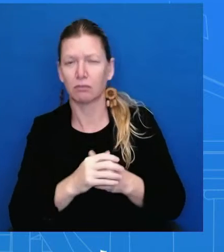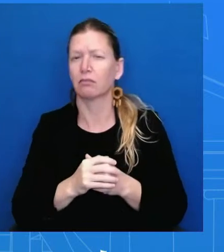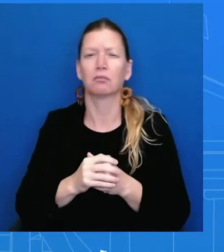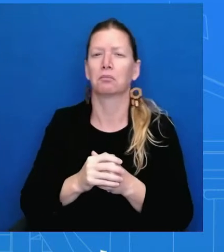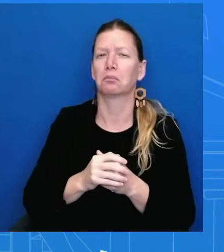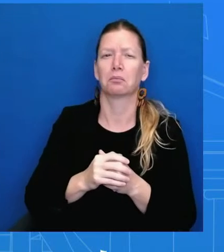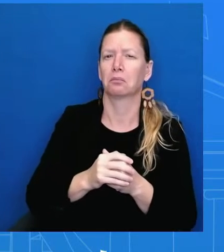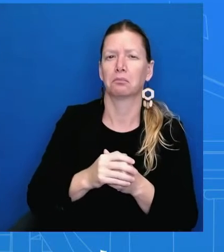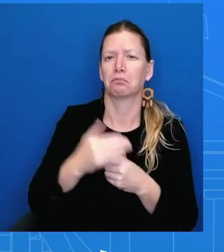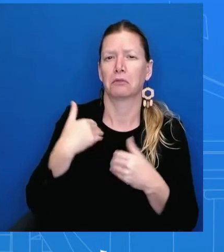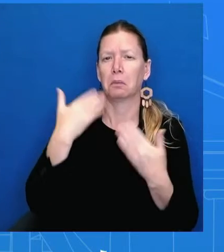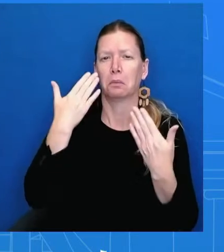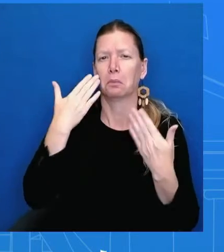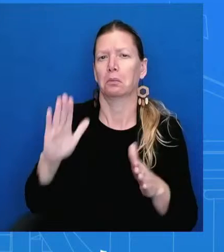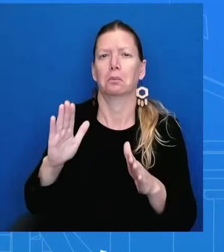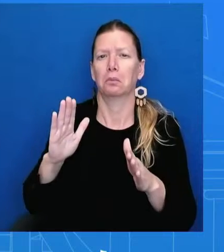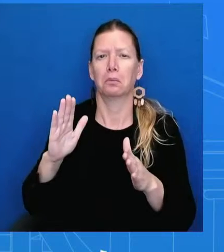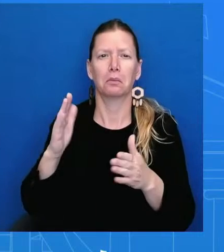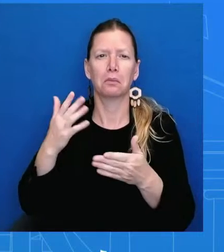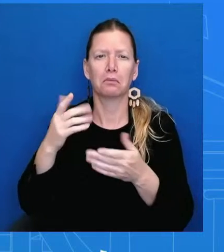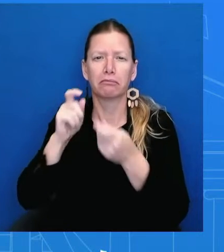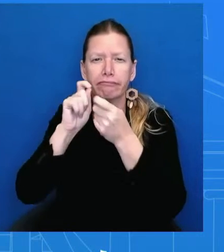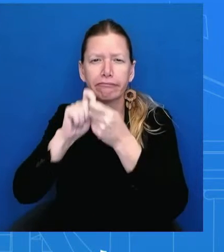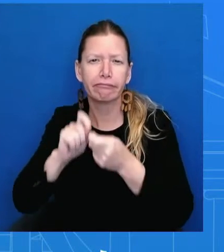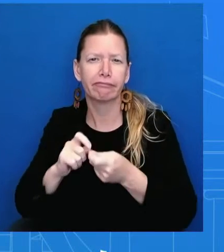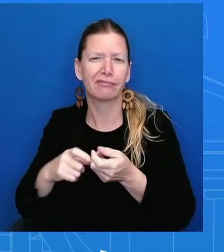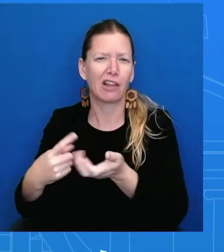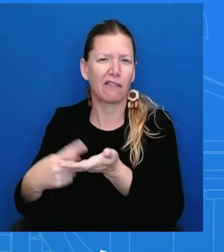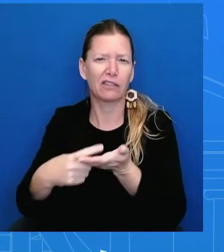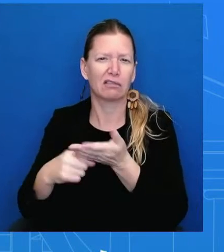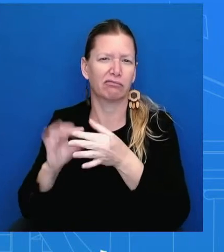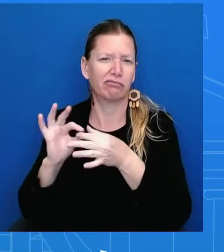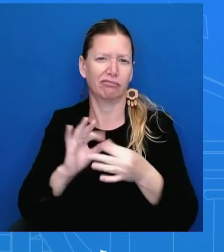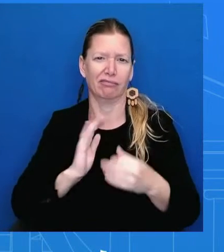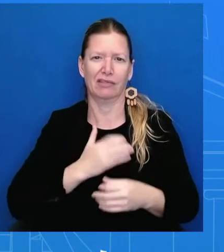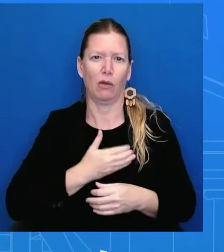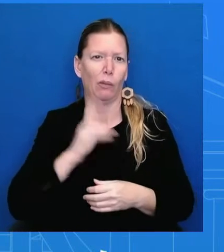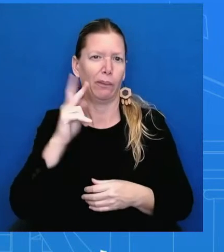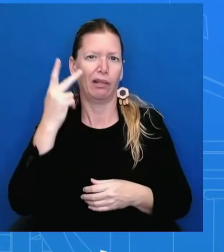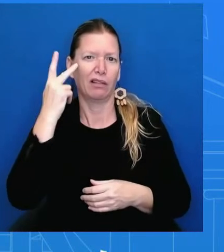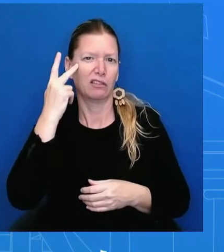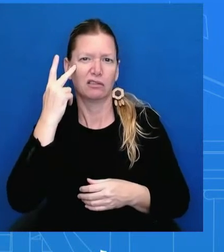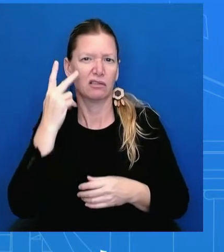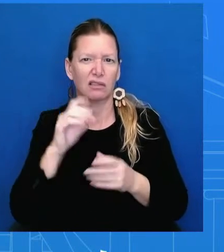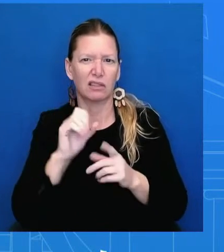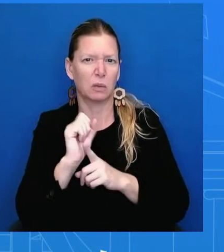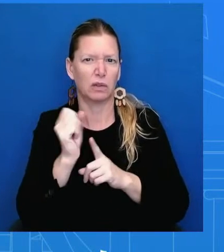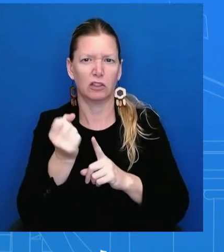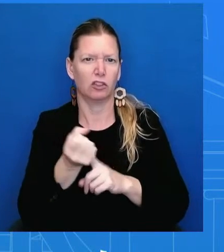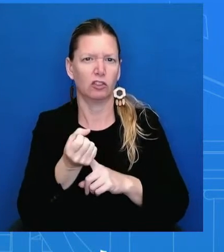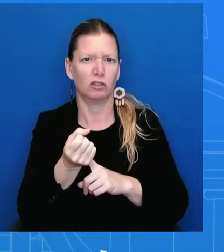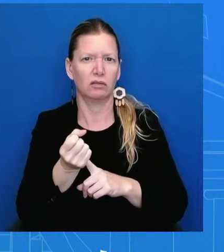But, look, April, we watch the domestic political situation of our allies and partners,